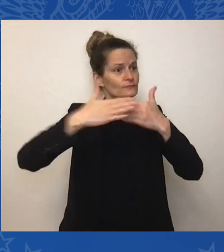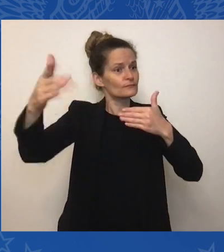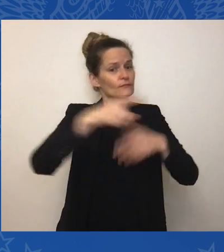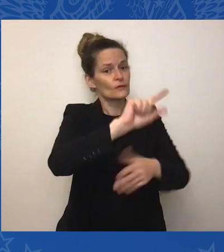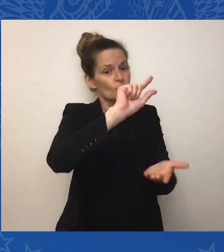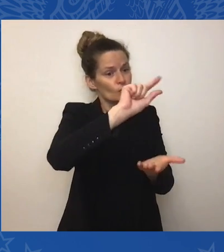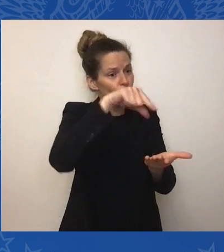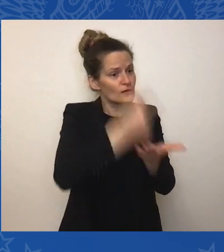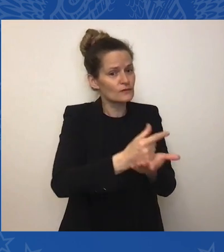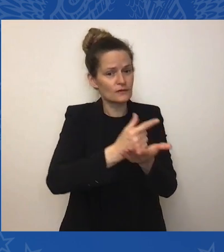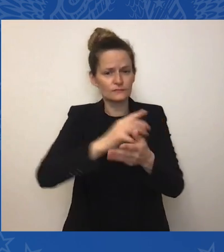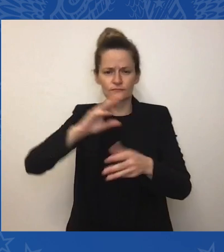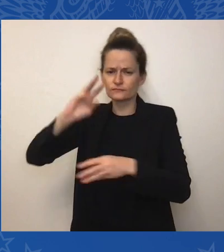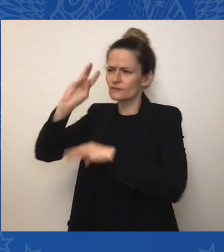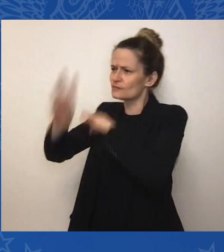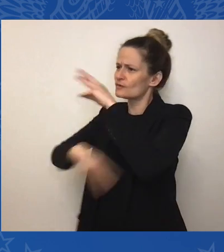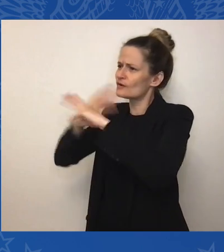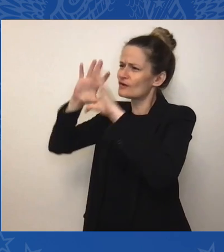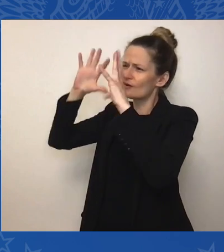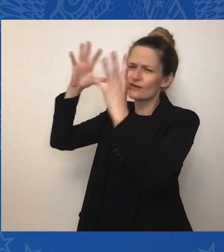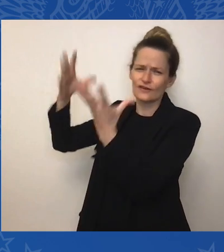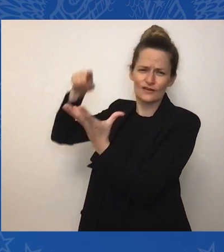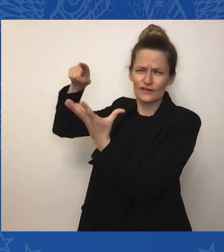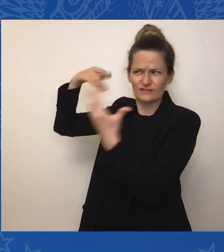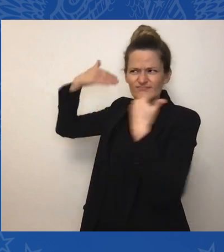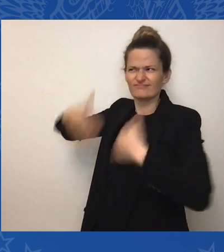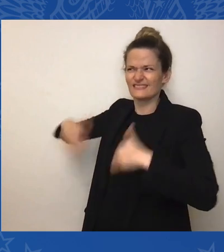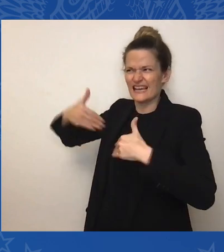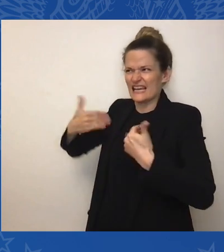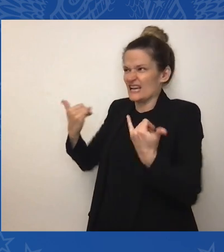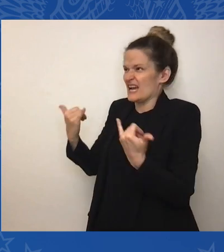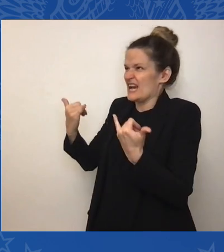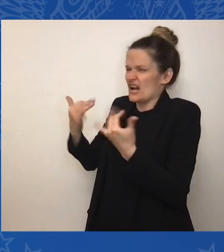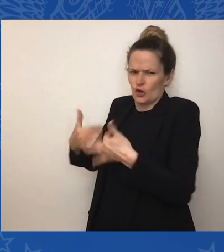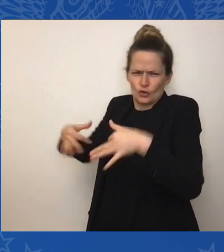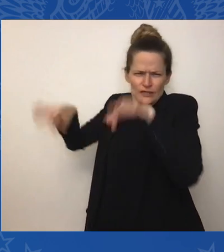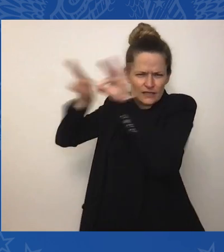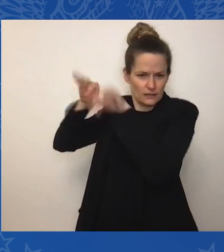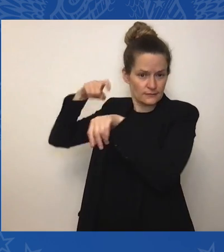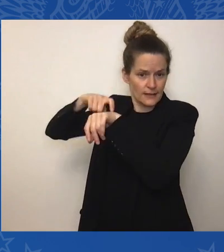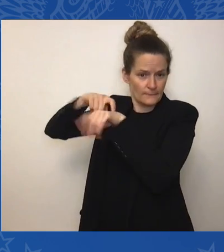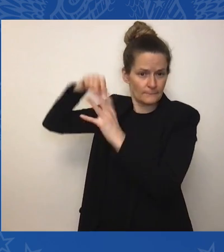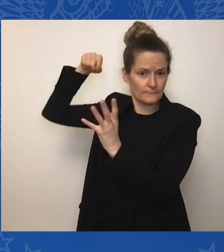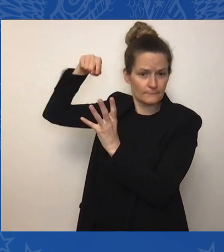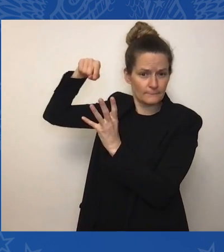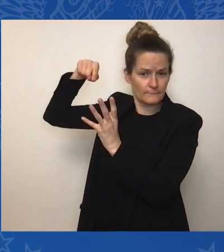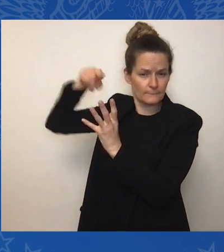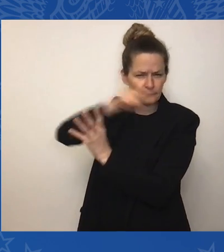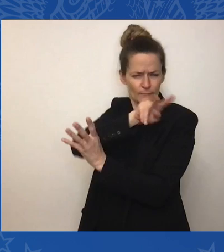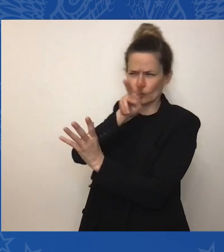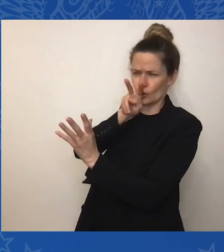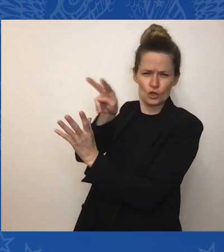The next 10 years of your life are going to determine what the next 50 years of this nation are going to look like.